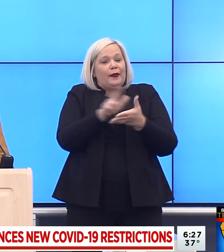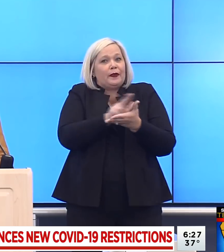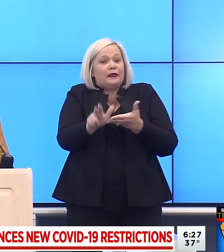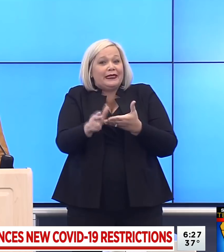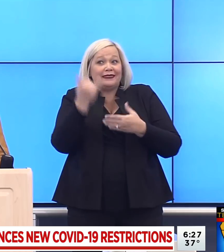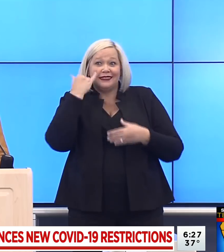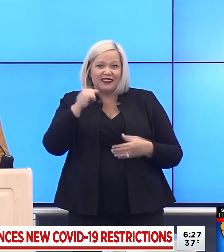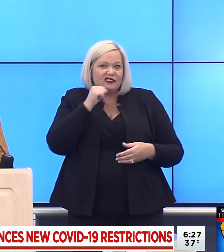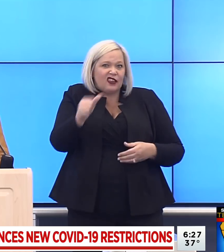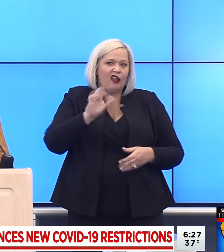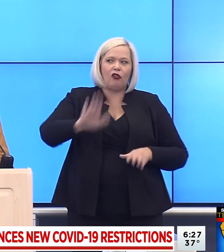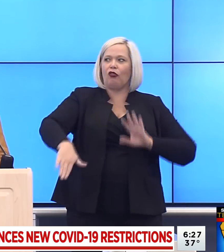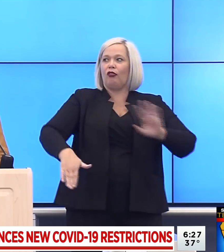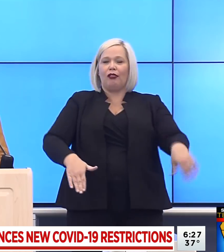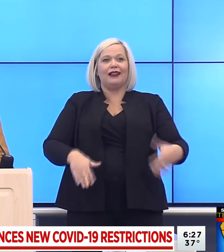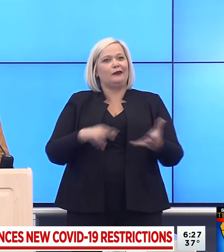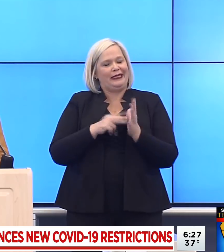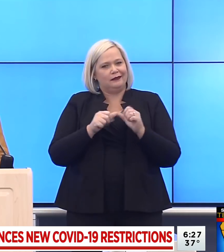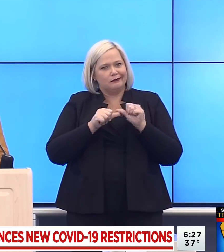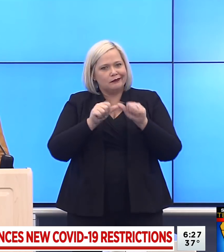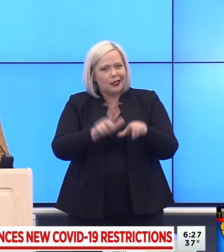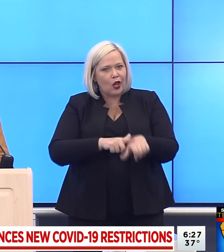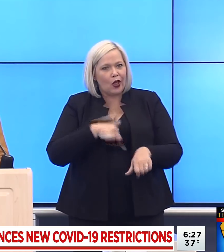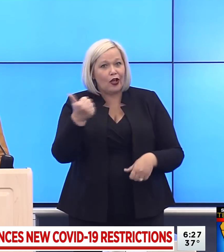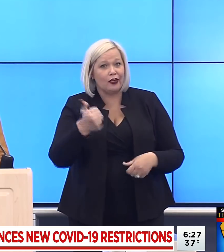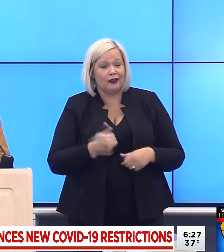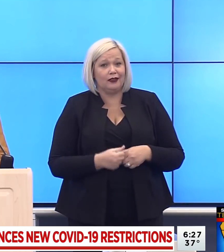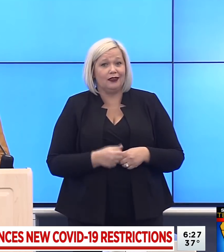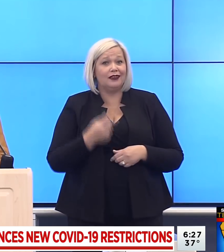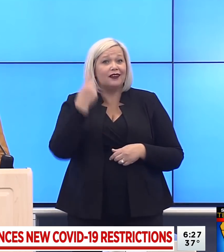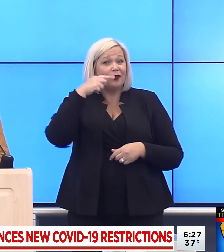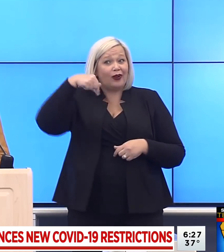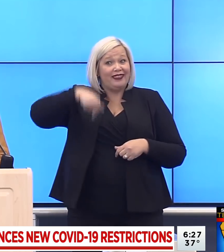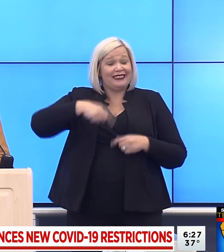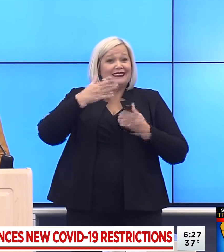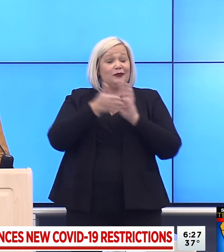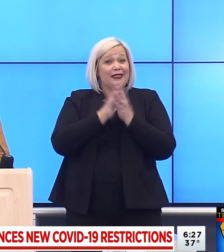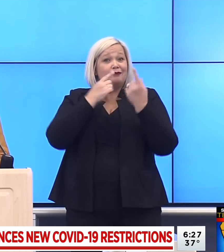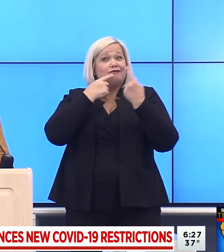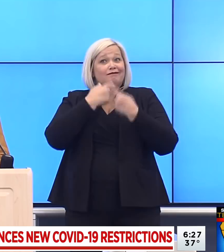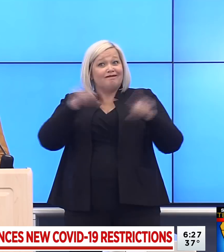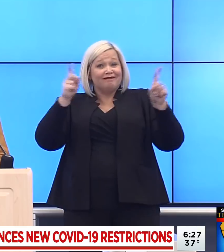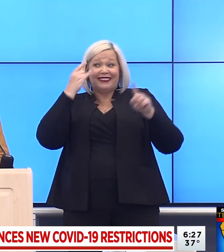SEEN 5. IT IS IT'S DEPENDS ON EVERY ONE OF US DOING OUR PART. I THINK THAT'S PART OF